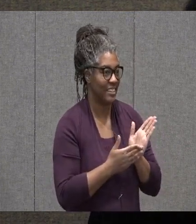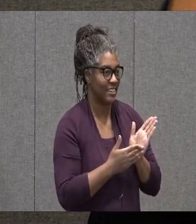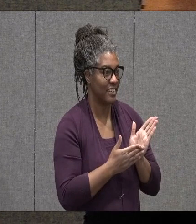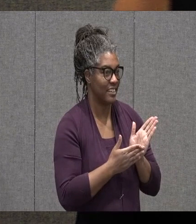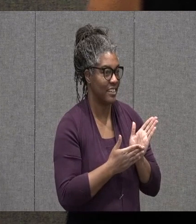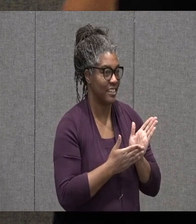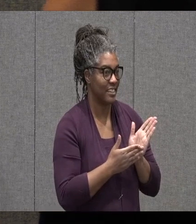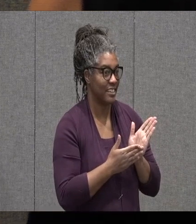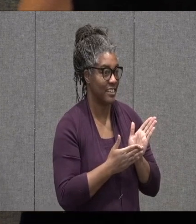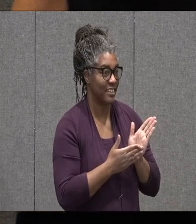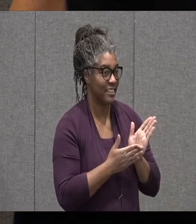Do you know this word?